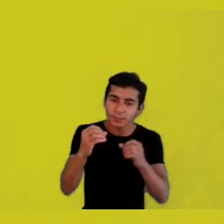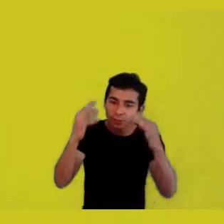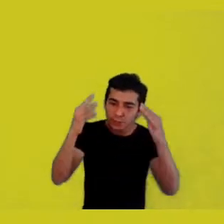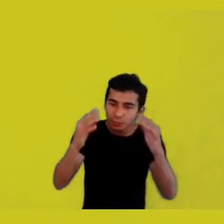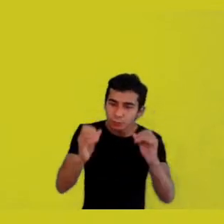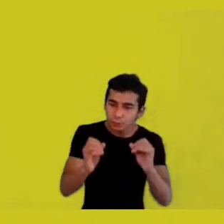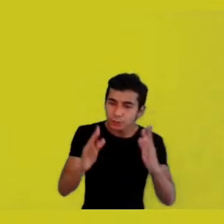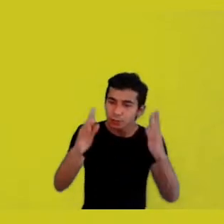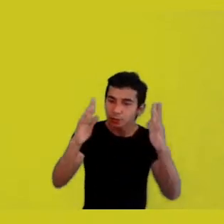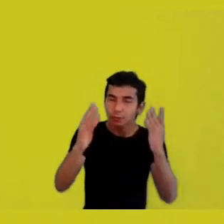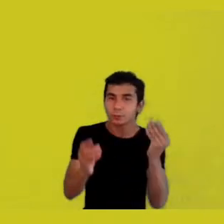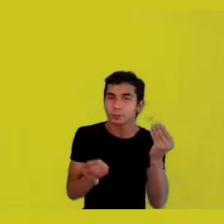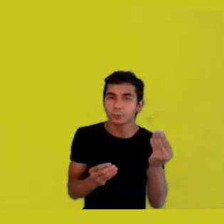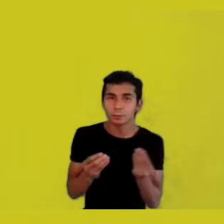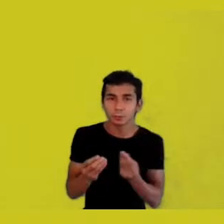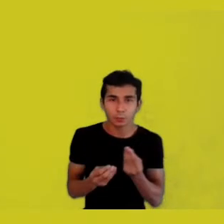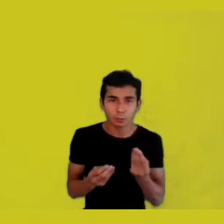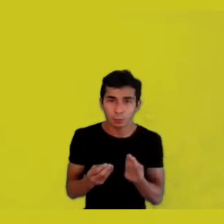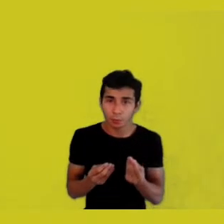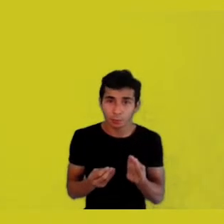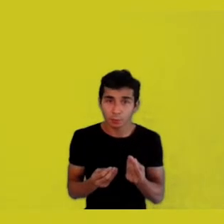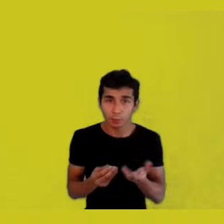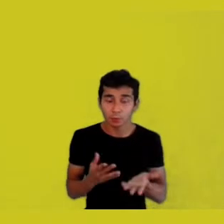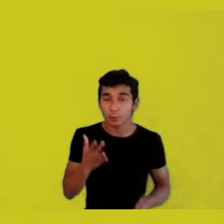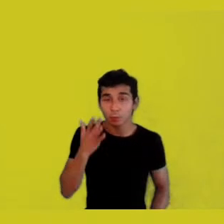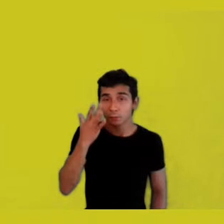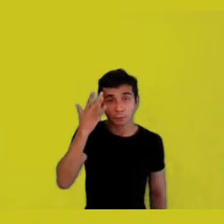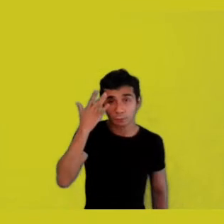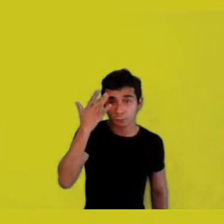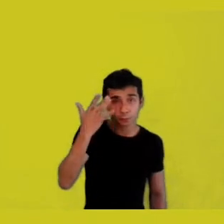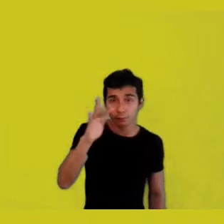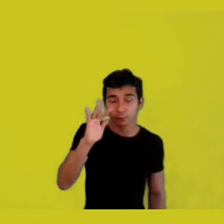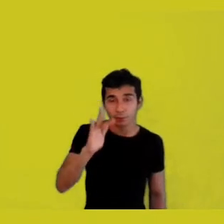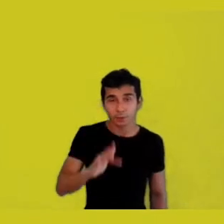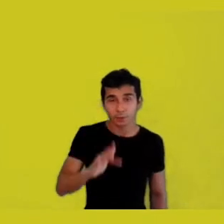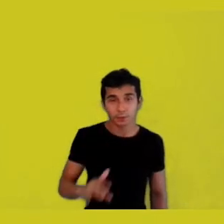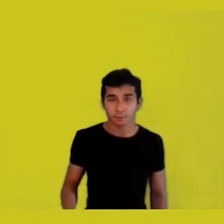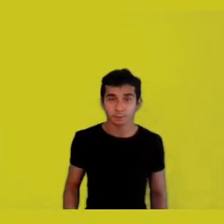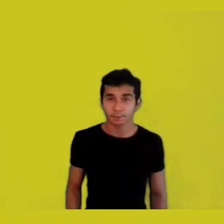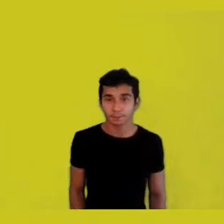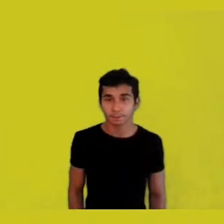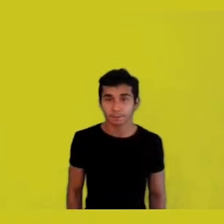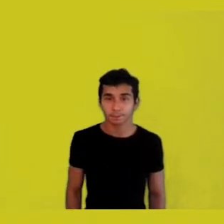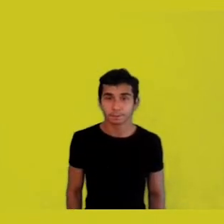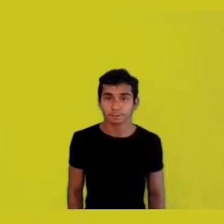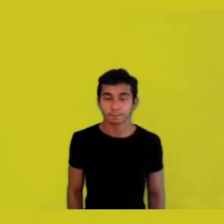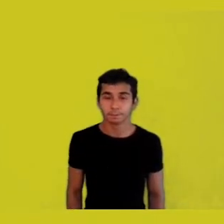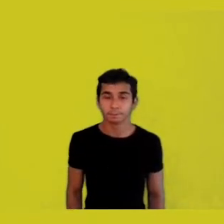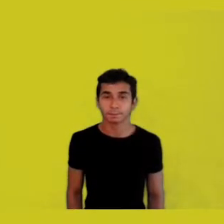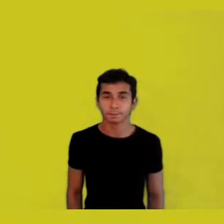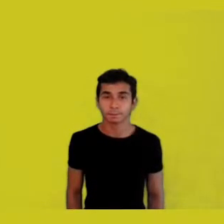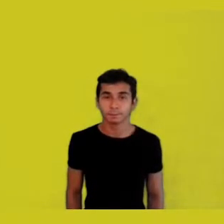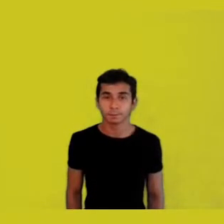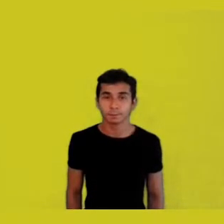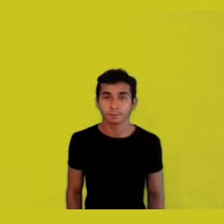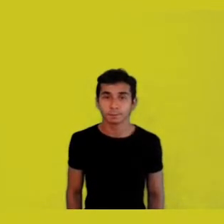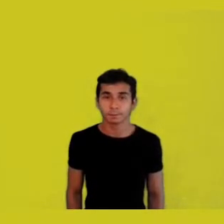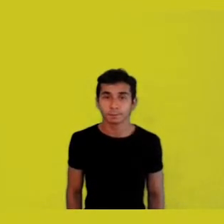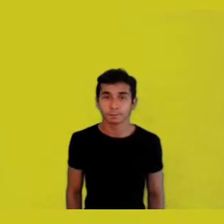and around what isn’t known in relation to the fetishes themselves.